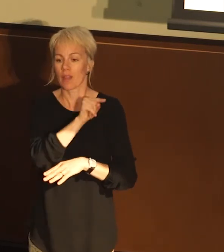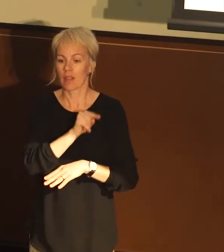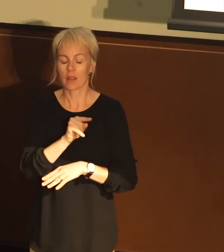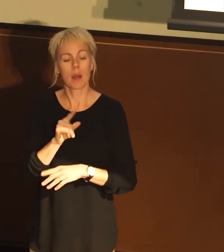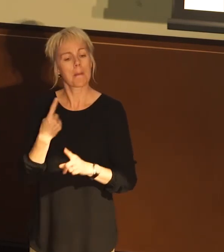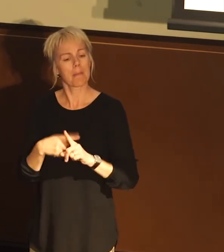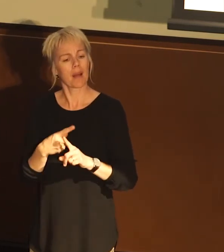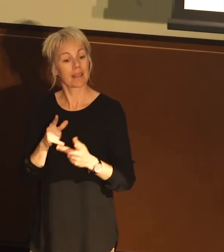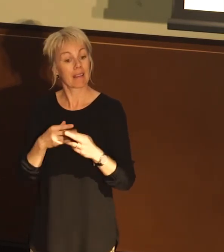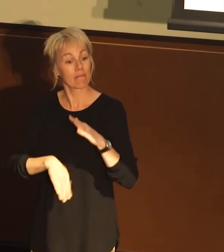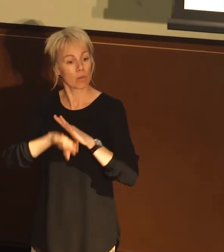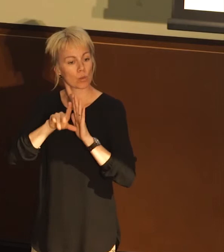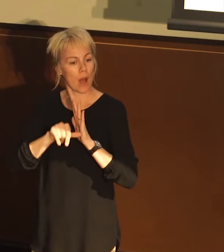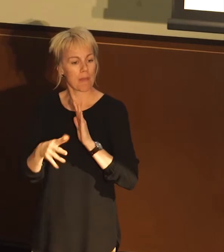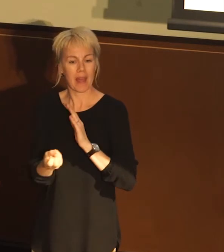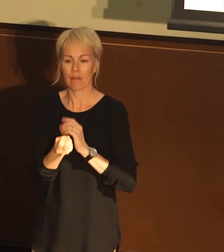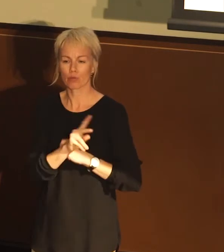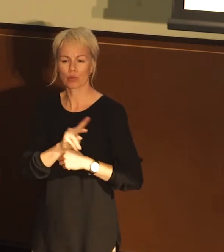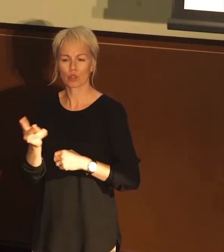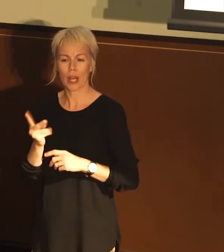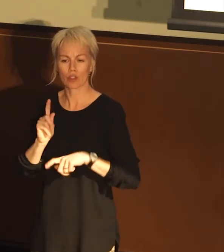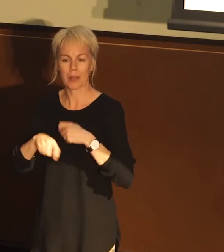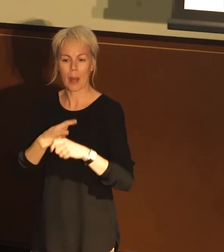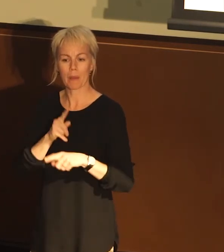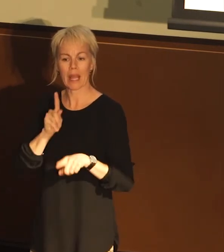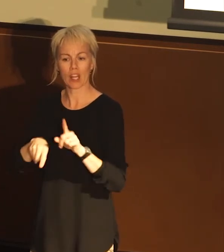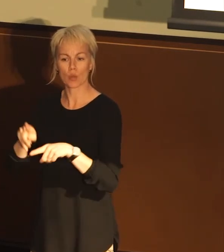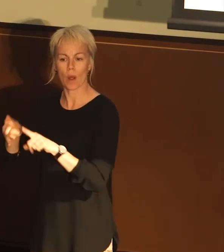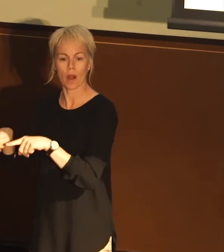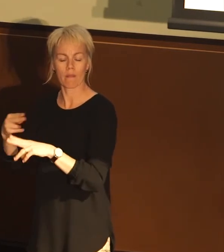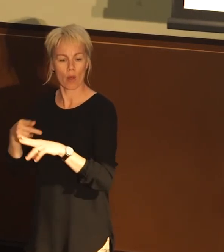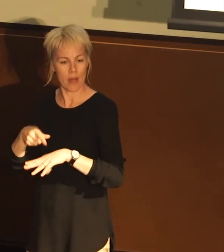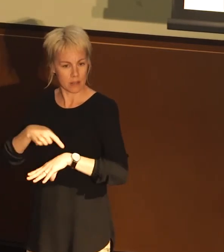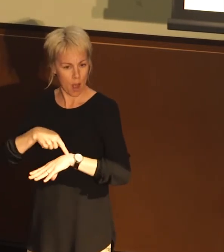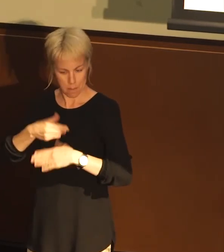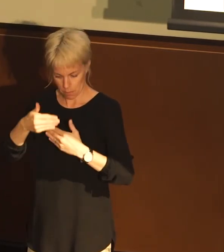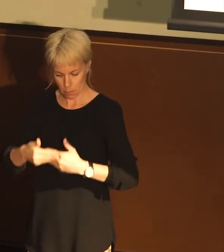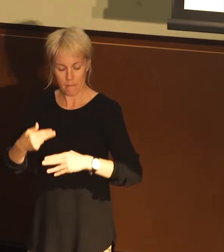but that's done in a flexible working arrangements agreement with them. And when they come back they go back to the position they had before.